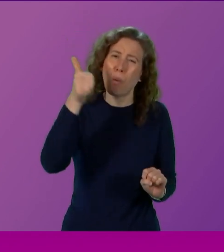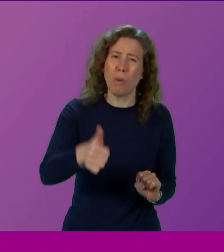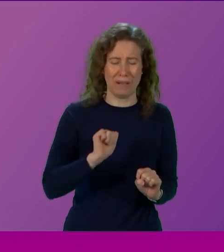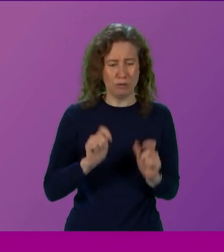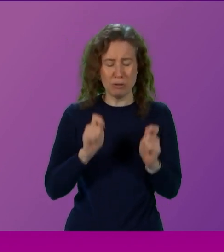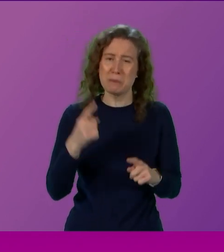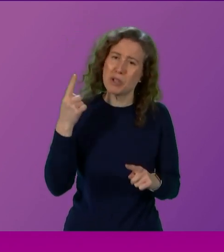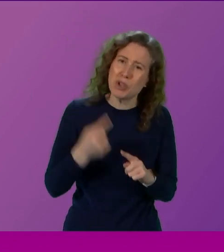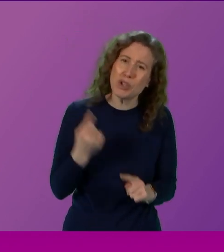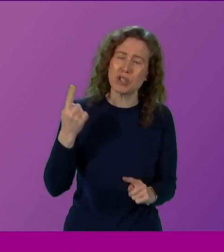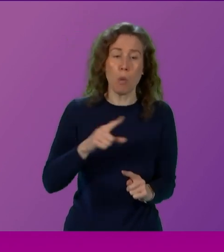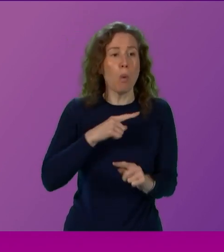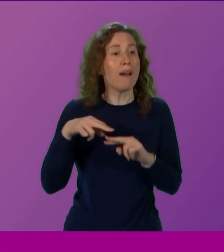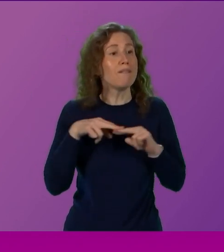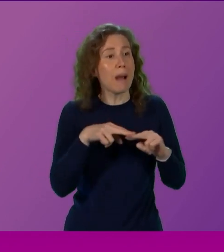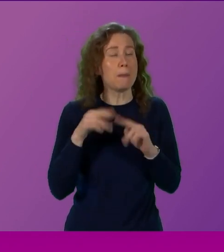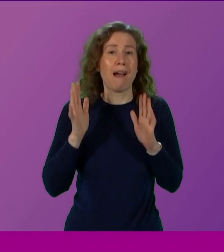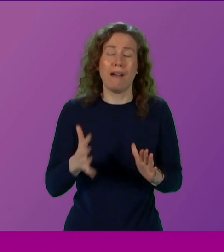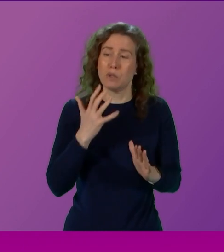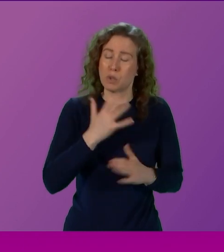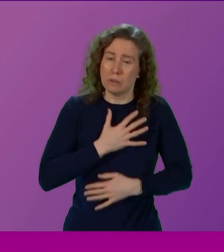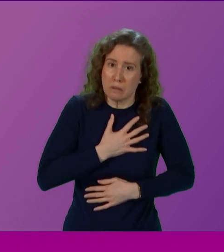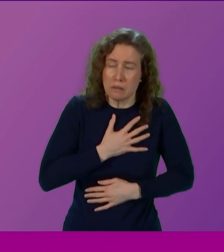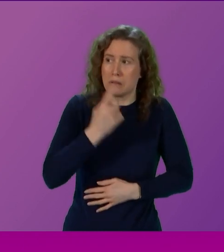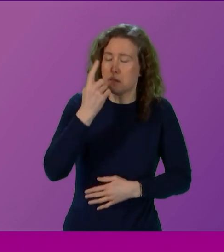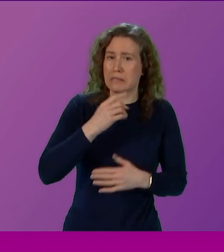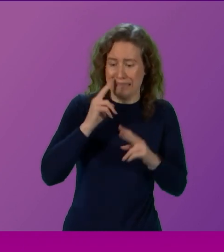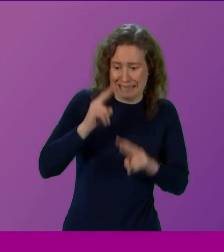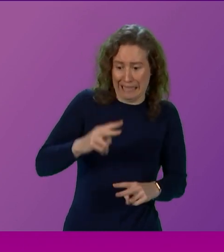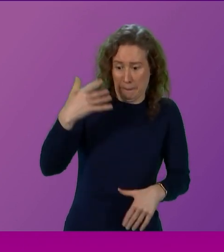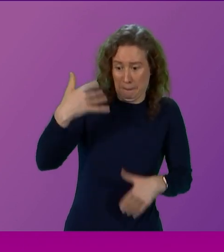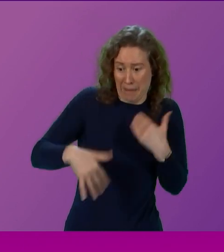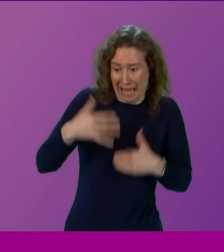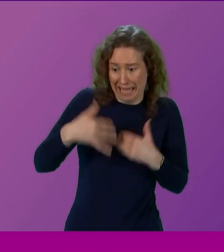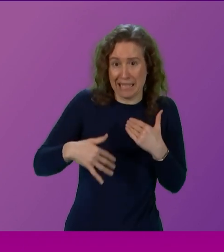and why are families having to contemplate paying to relieve their child’s pain?